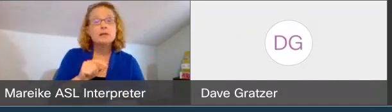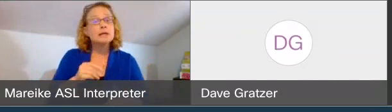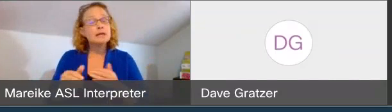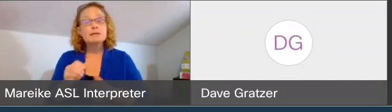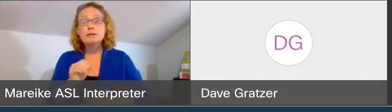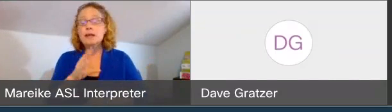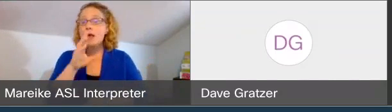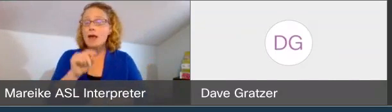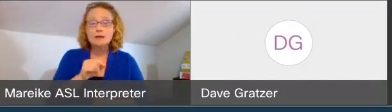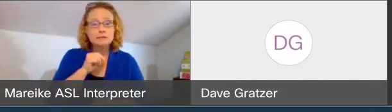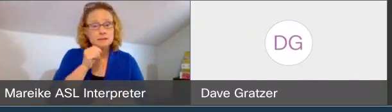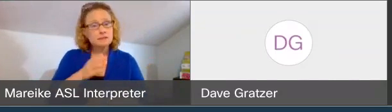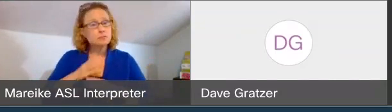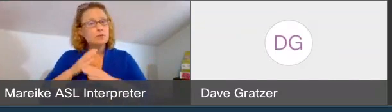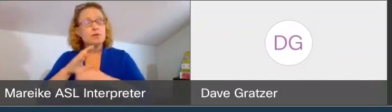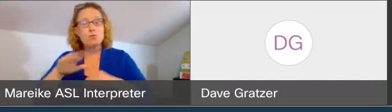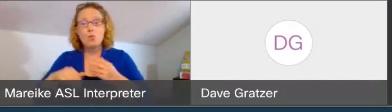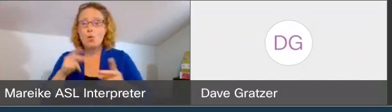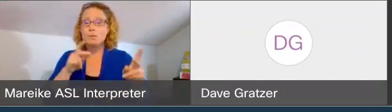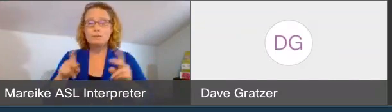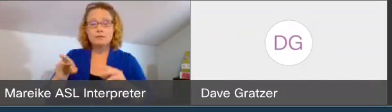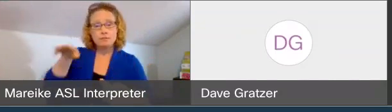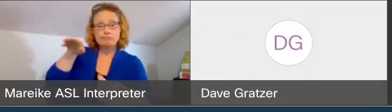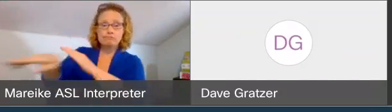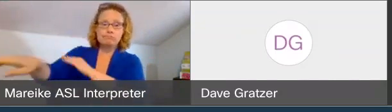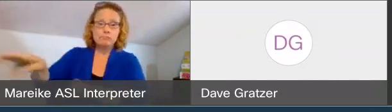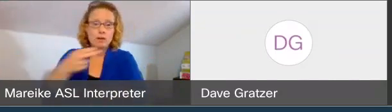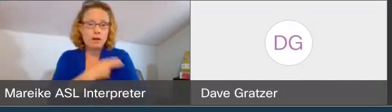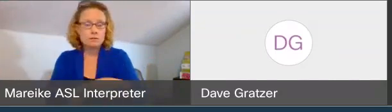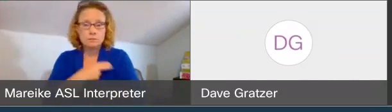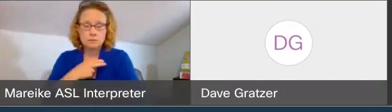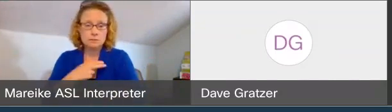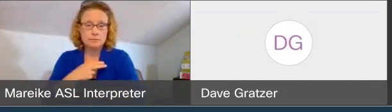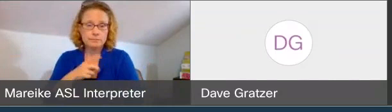all of the people out of the hospital all of the time. So if you think about what kind of